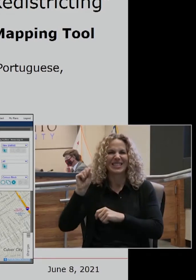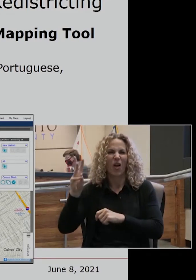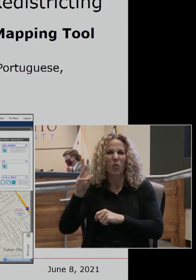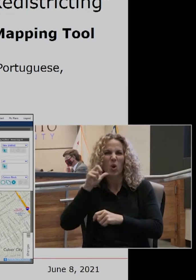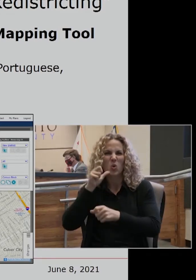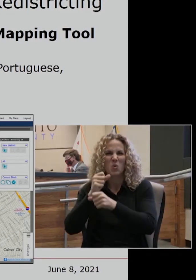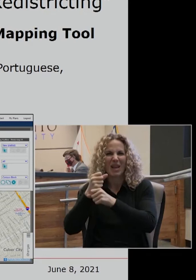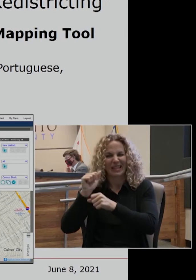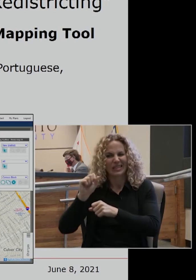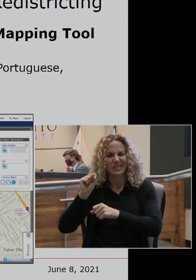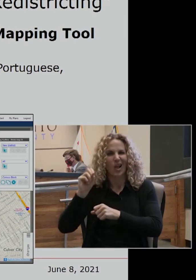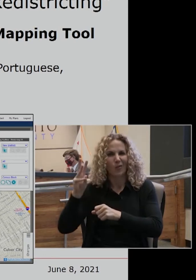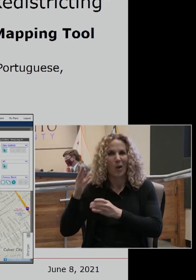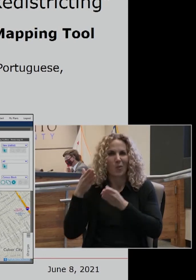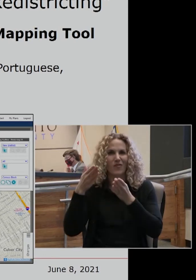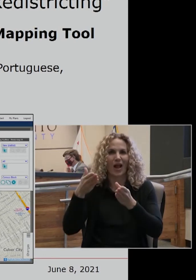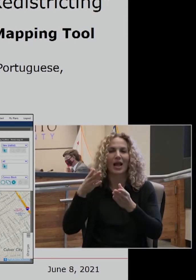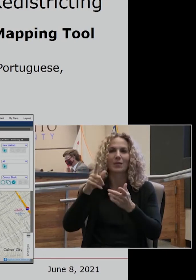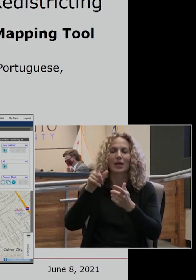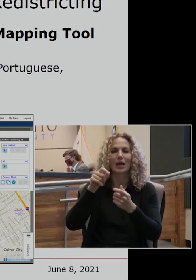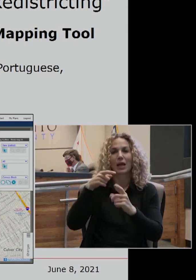OVER WHICH LANGUAGES BUT THERE IS A IN LAR, SPANISH IS